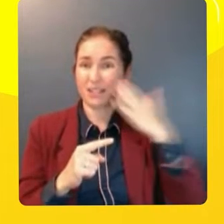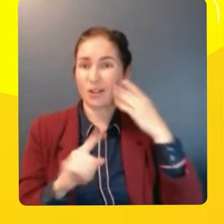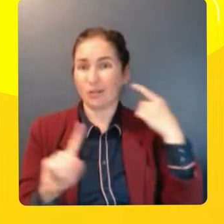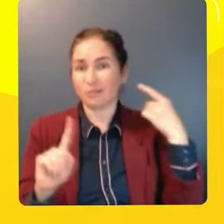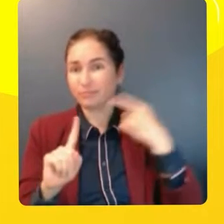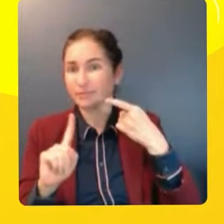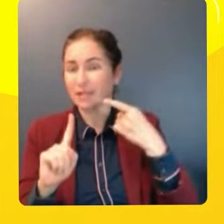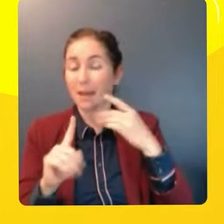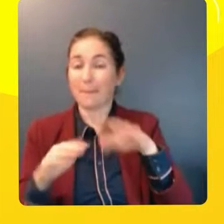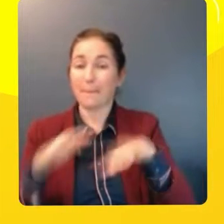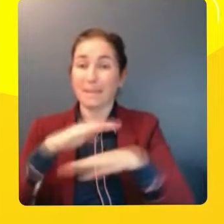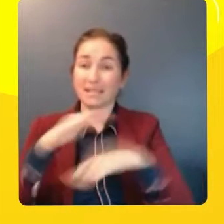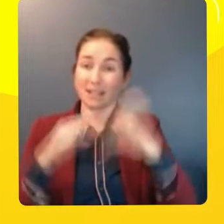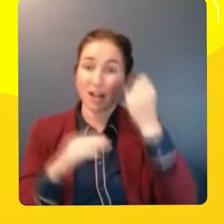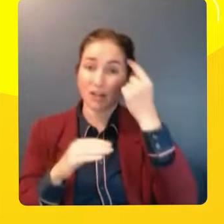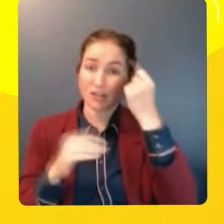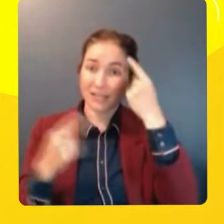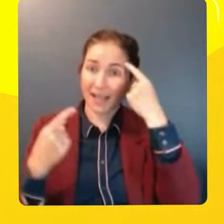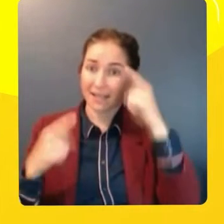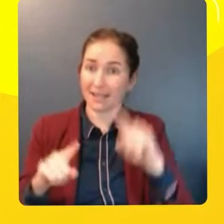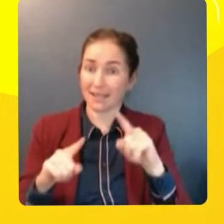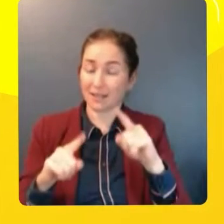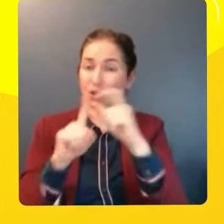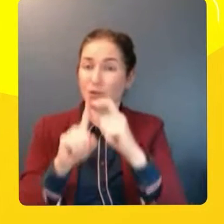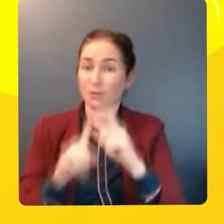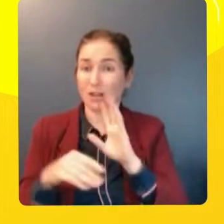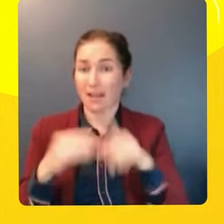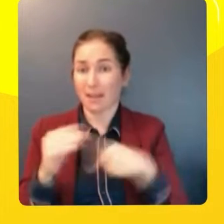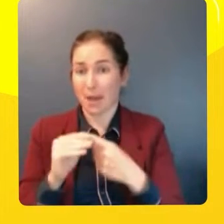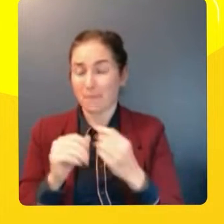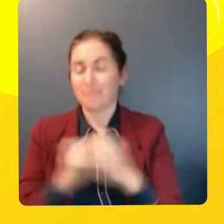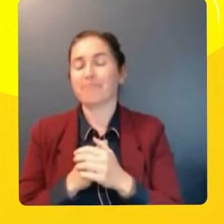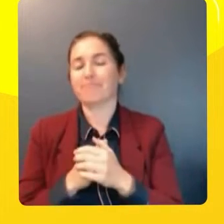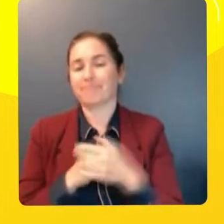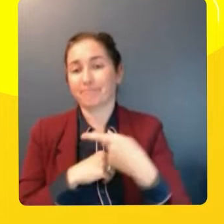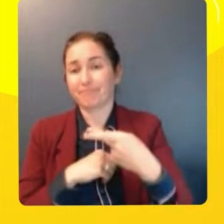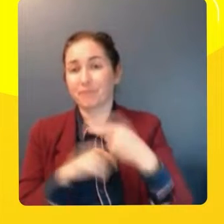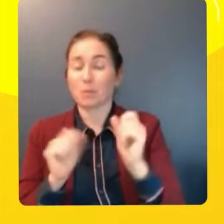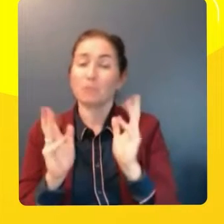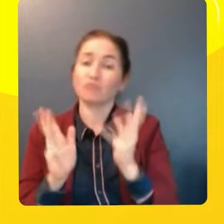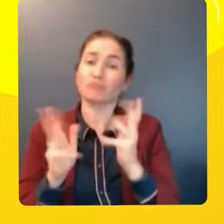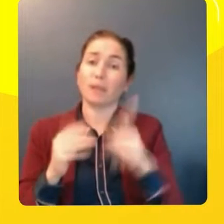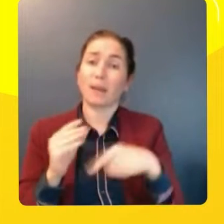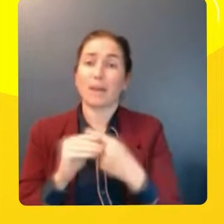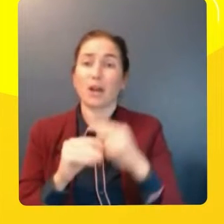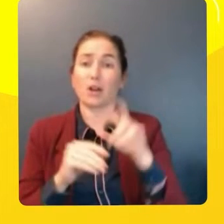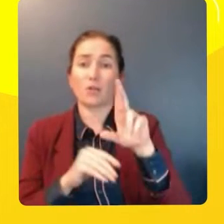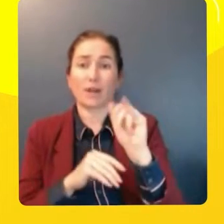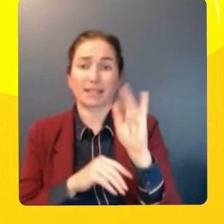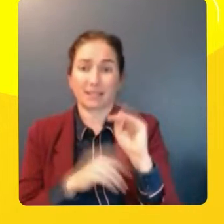of what the definitions of the terms they're talking about are. So you and I could be having a conversation about racism and you're thinking I did something